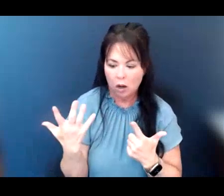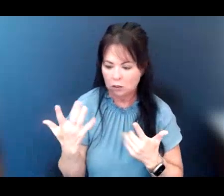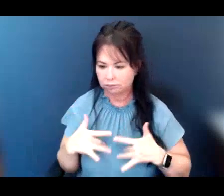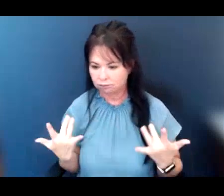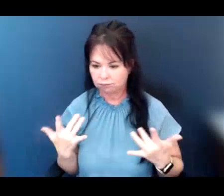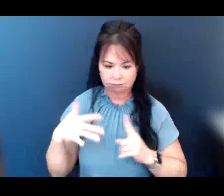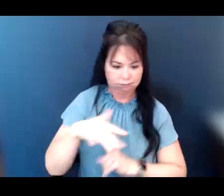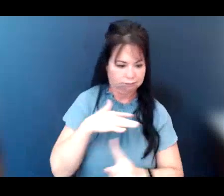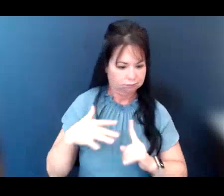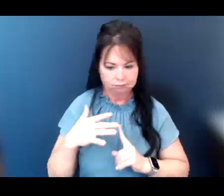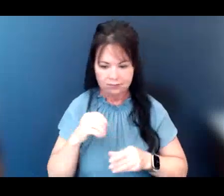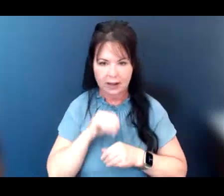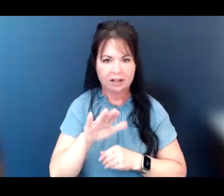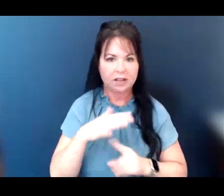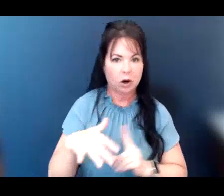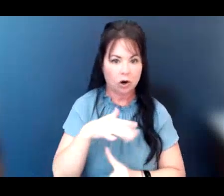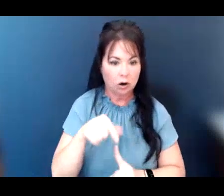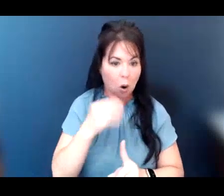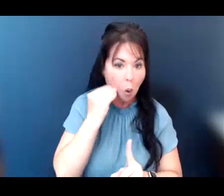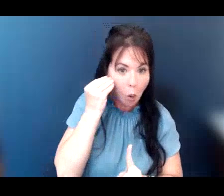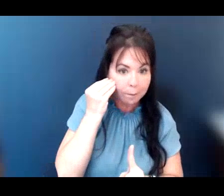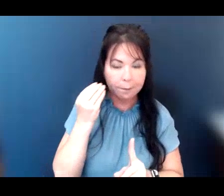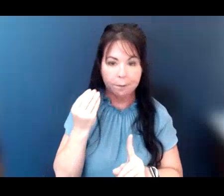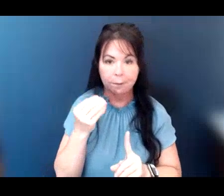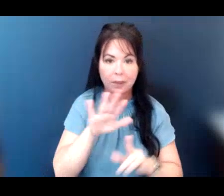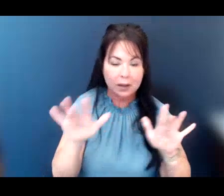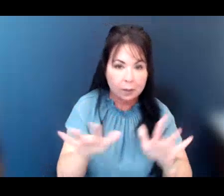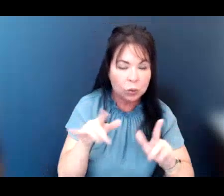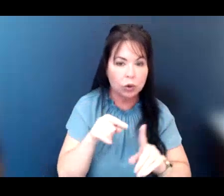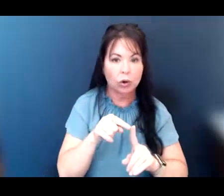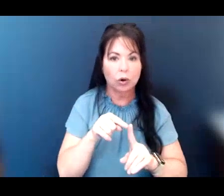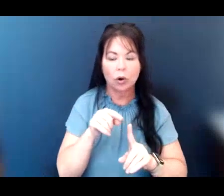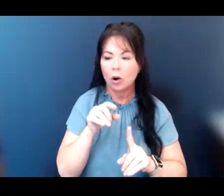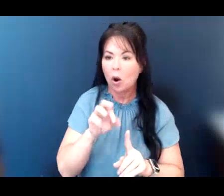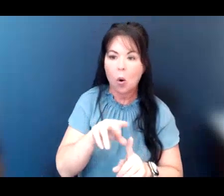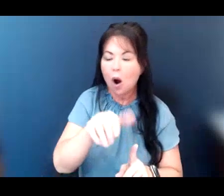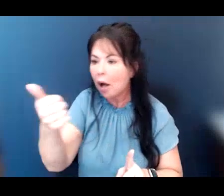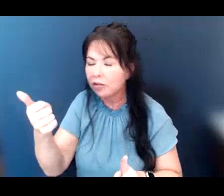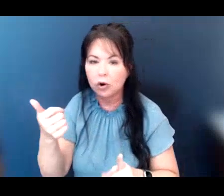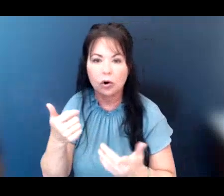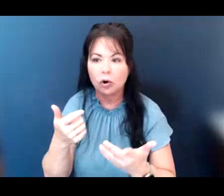Is this something that they're doing at home on a computer that they're used to? Is this something that they're trying to do on a mobile device?